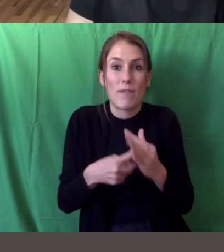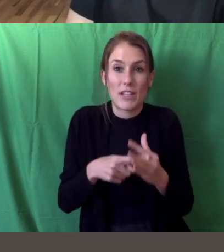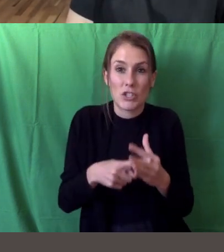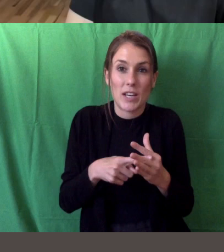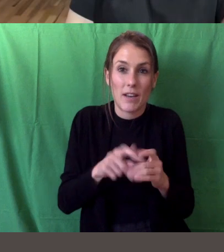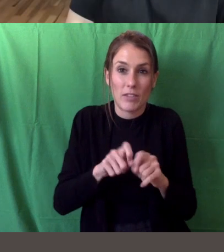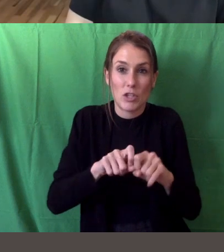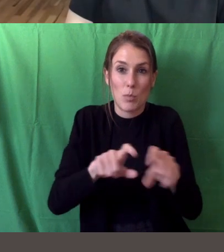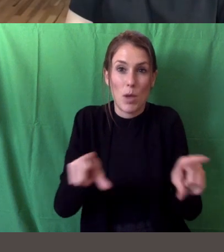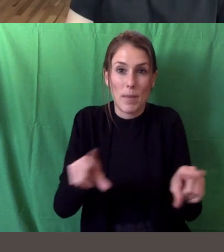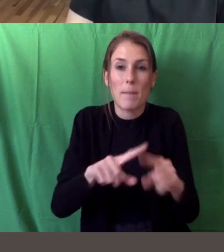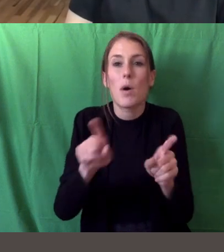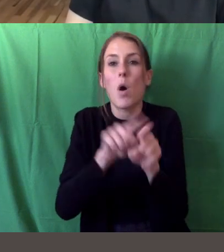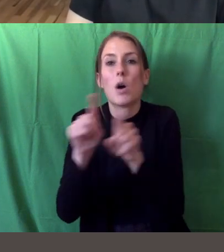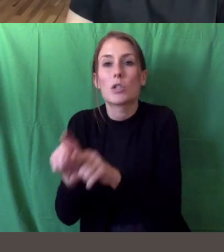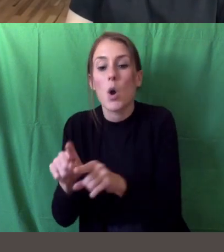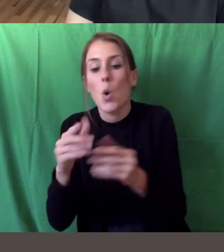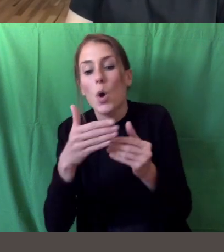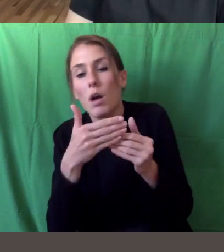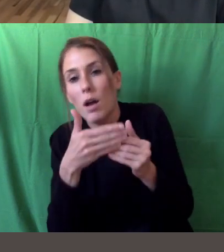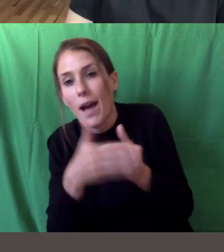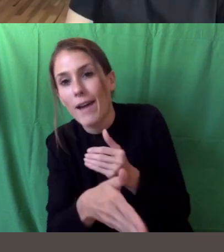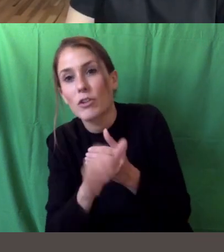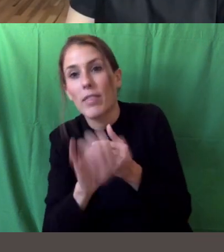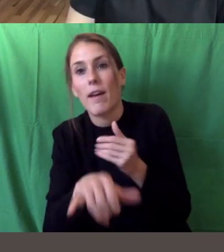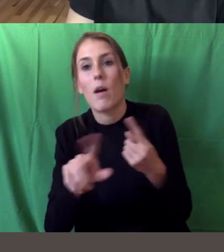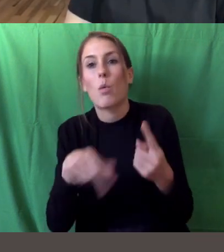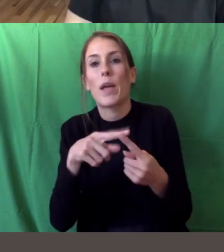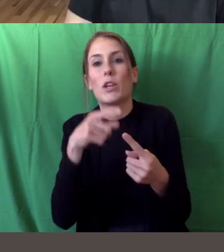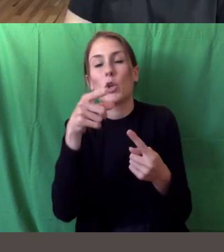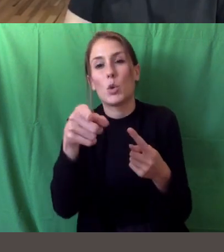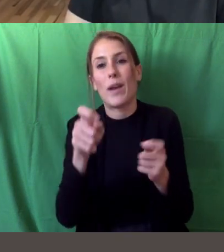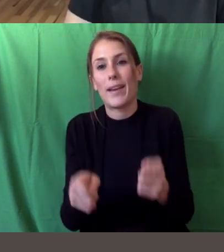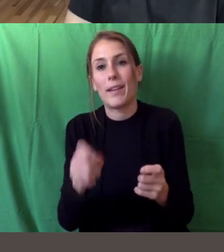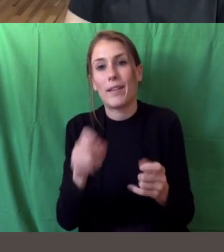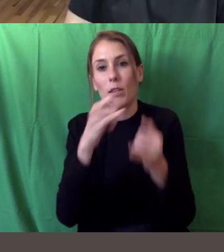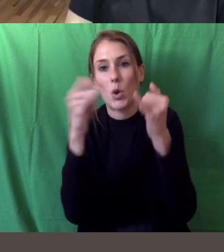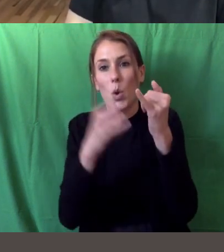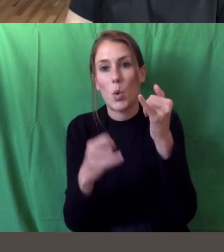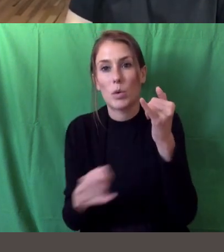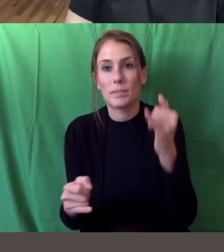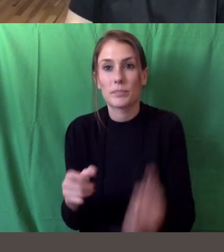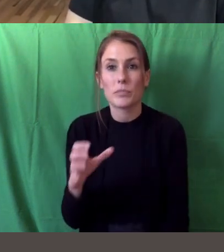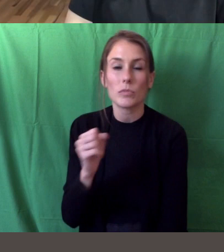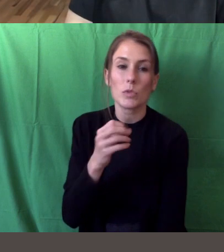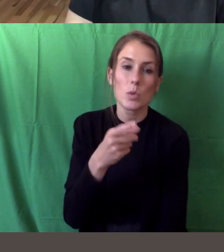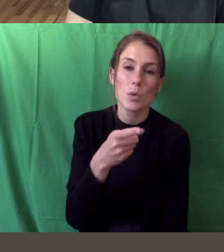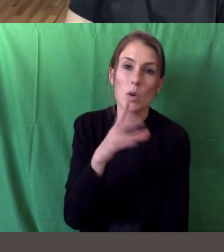but also when you're editing code in your preferred editor. So here we're in code spaces.